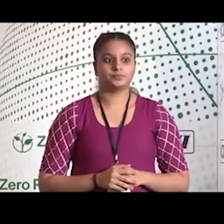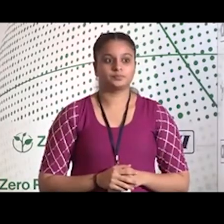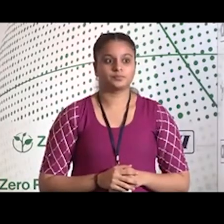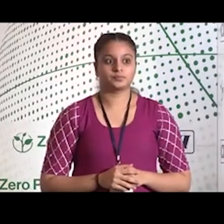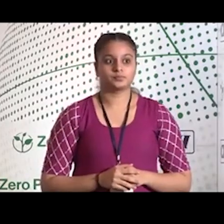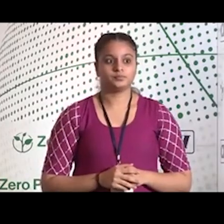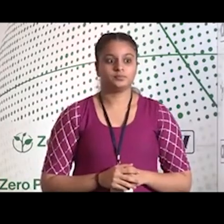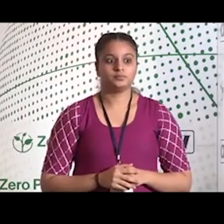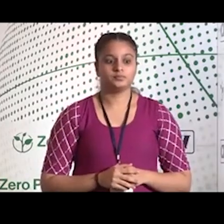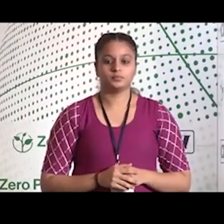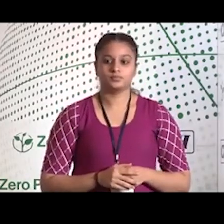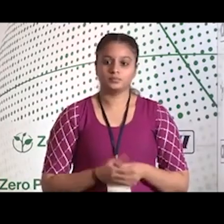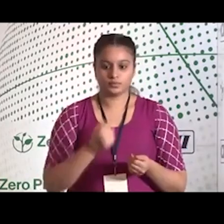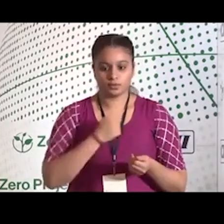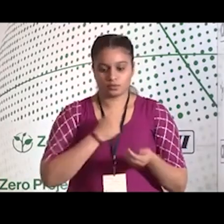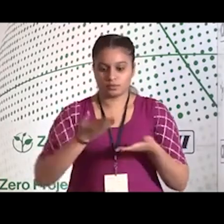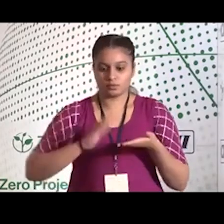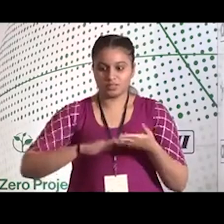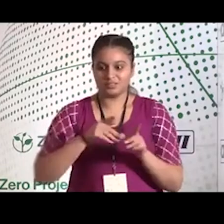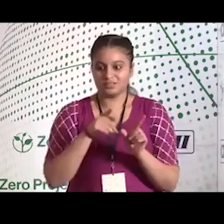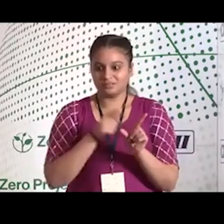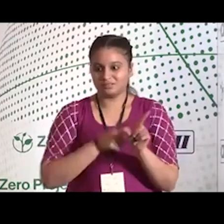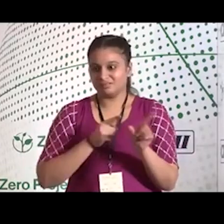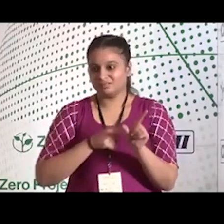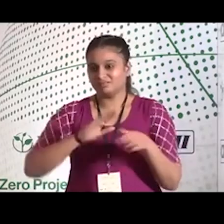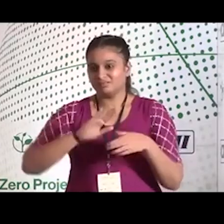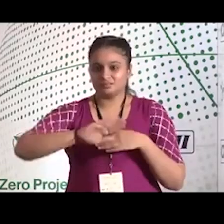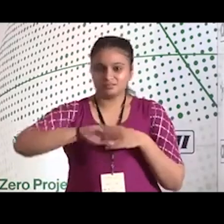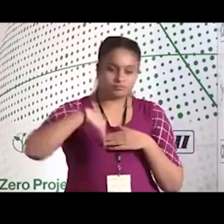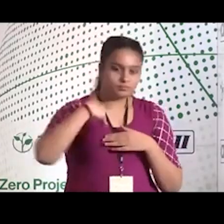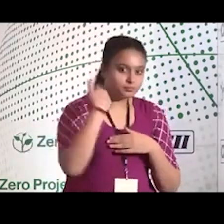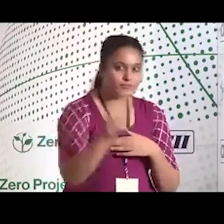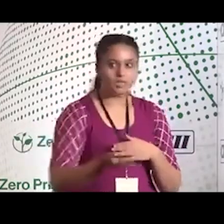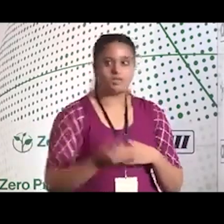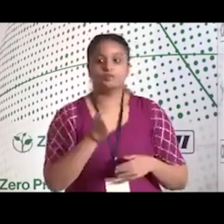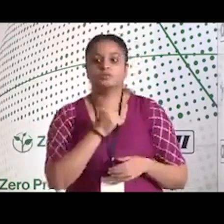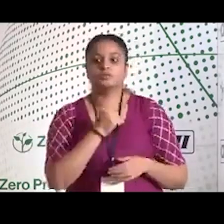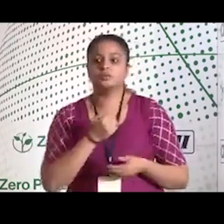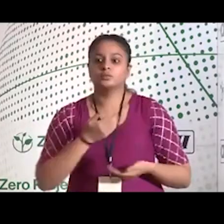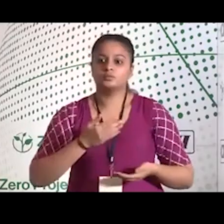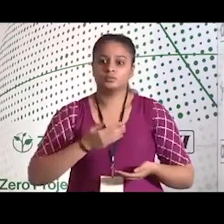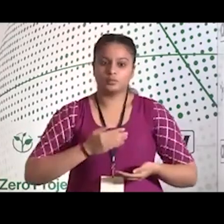solid, solid body protected like you name not only value to Amadeus alive.